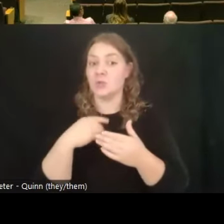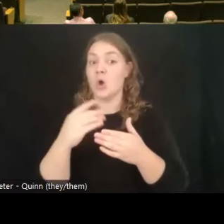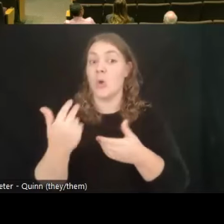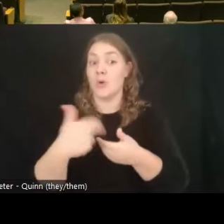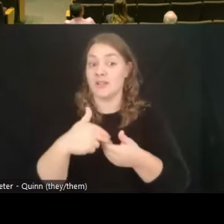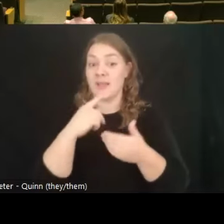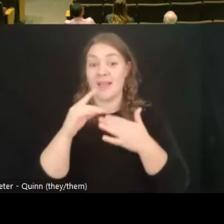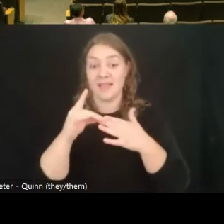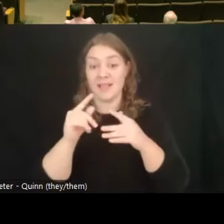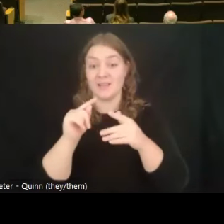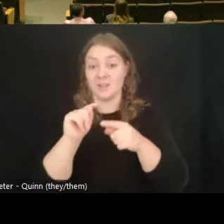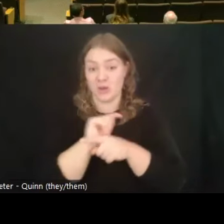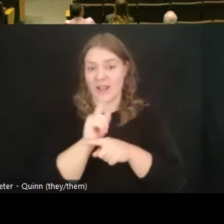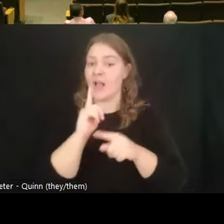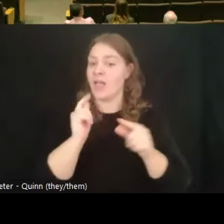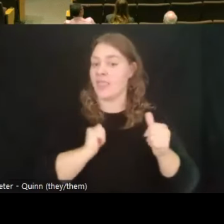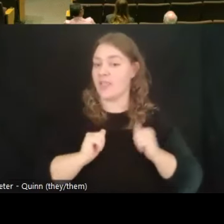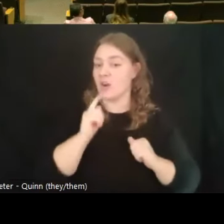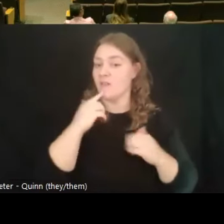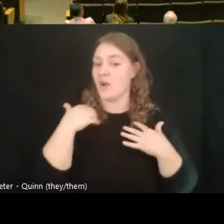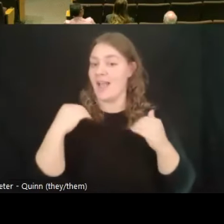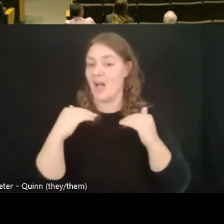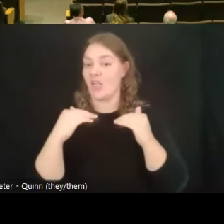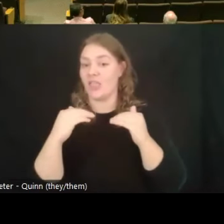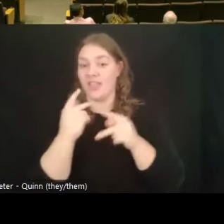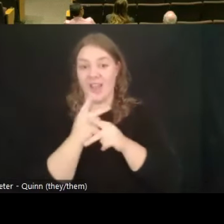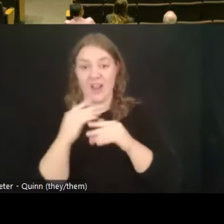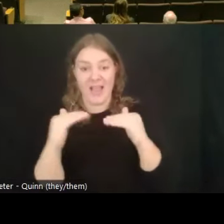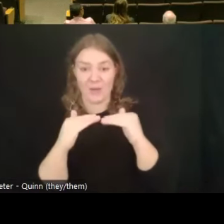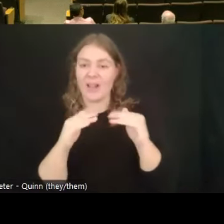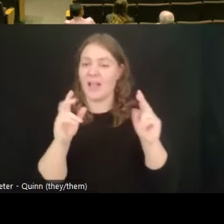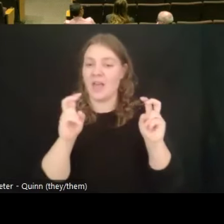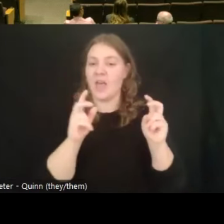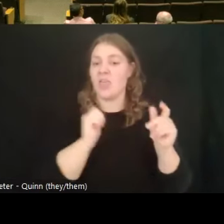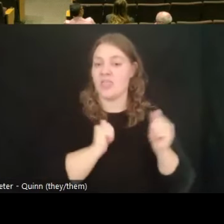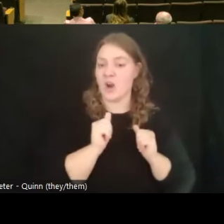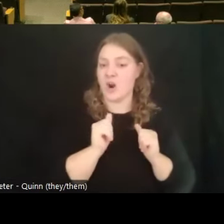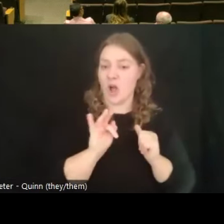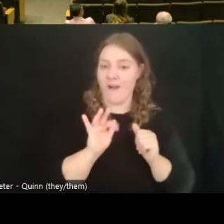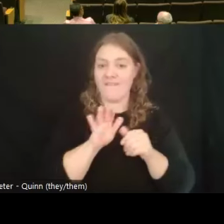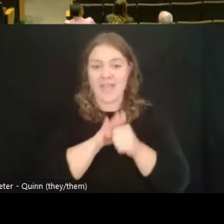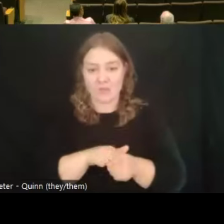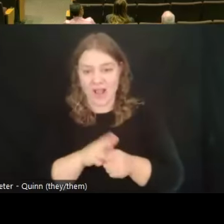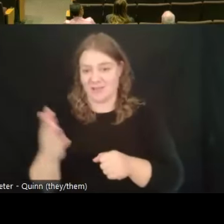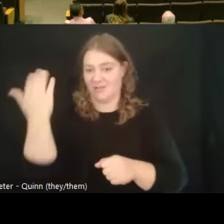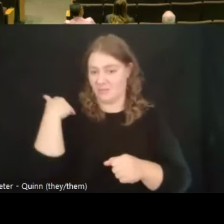theater for healthcare Equity at the time I think it was theater of the oppressed and um I was re I